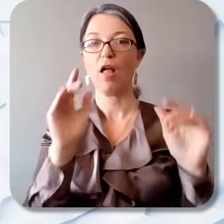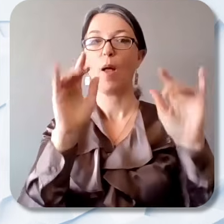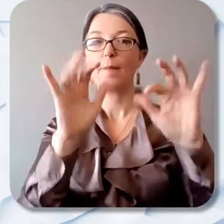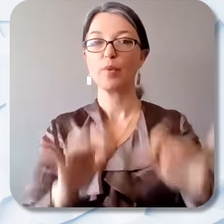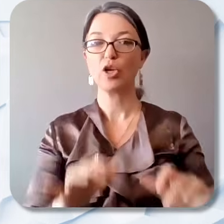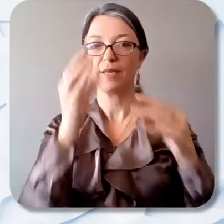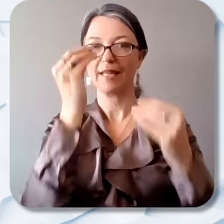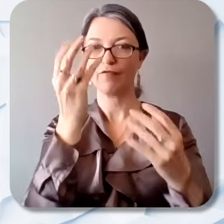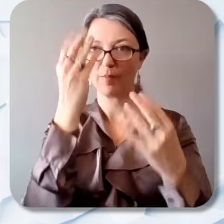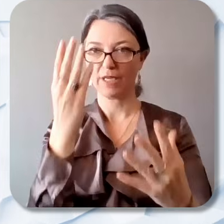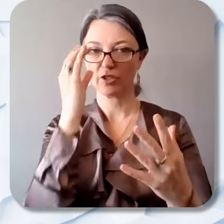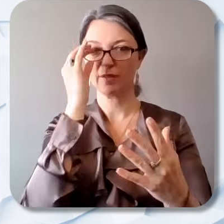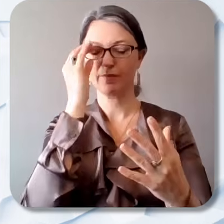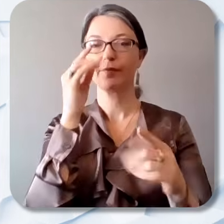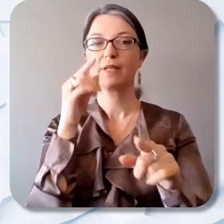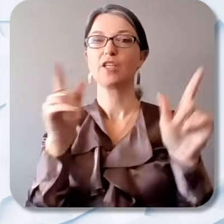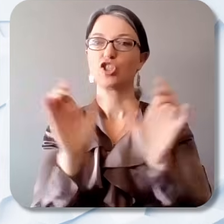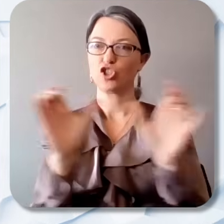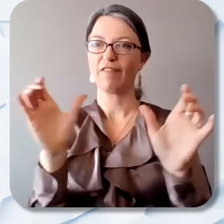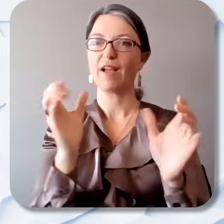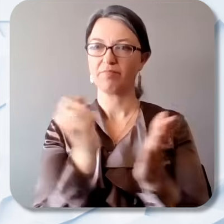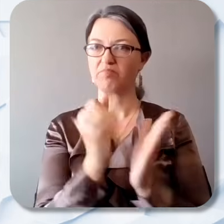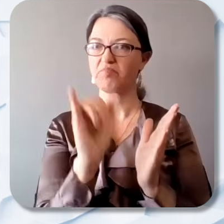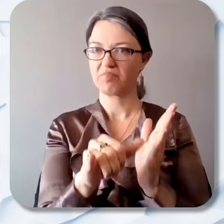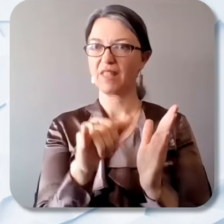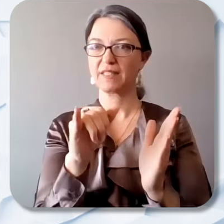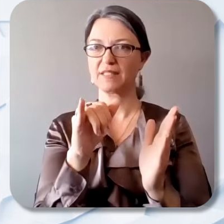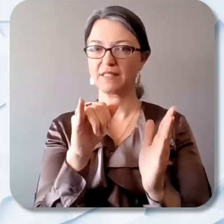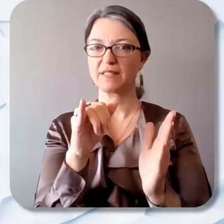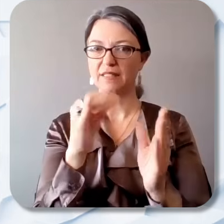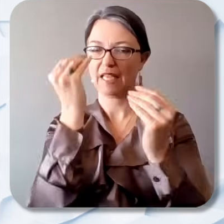are certifying that this information is correct on behalf of the superintendent or principal.